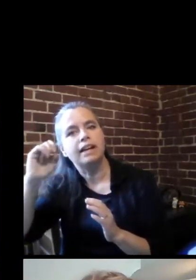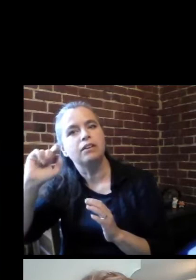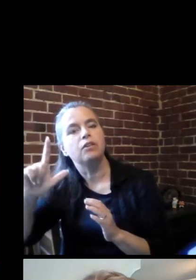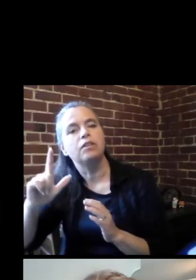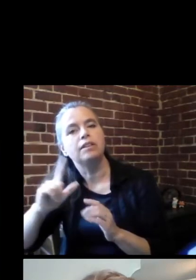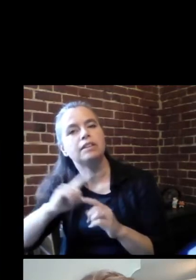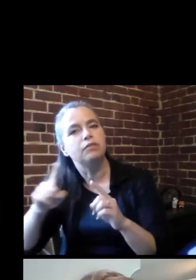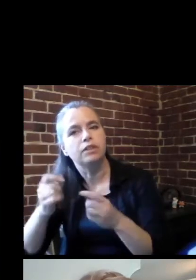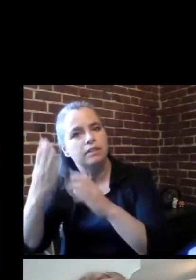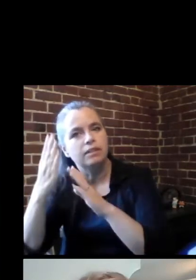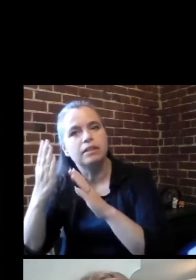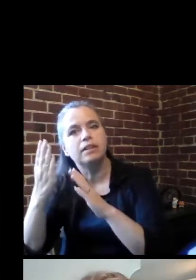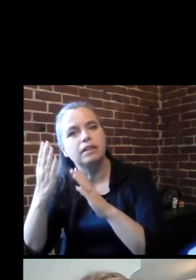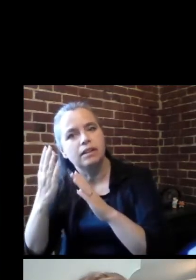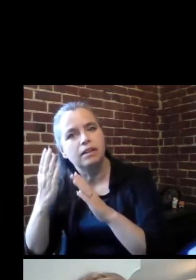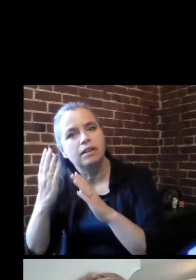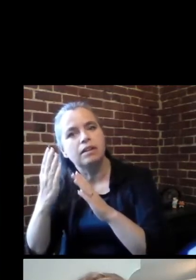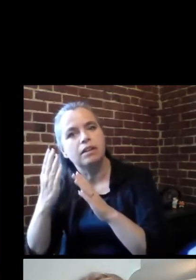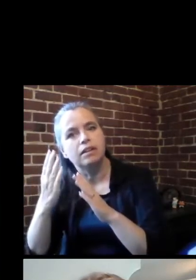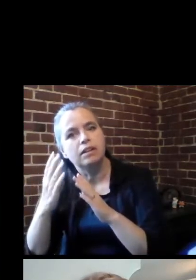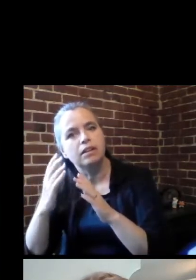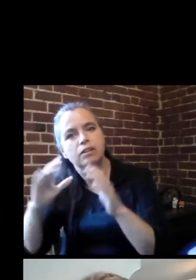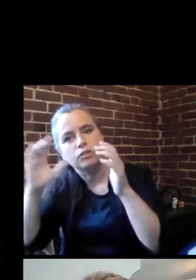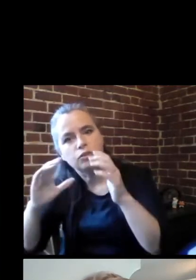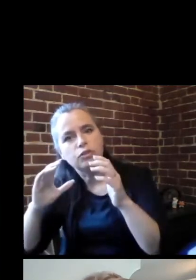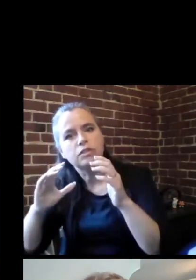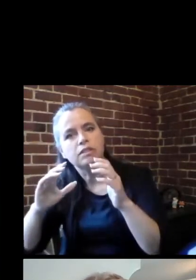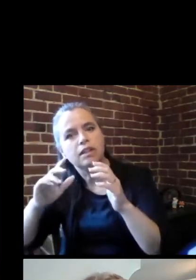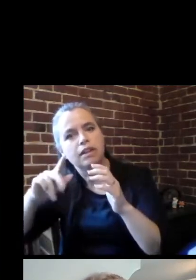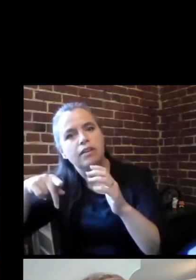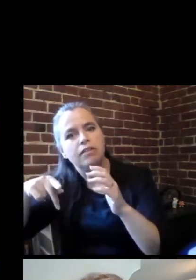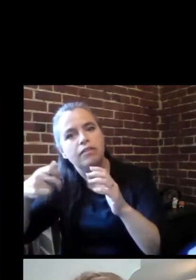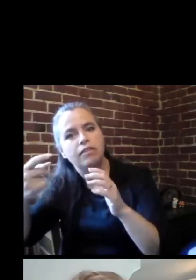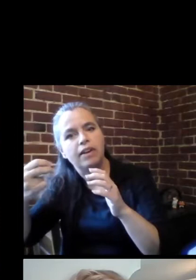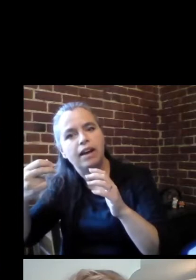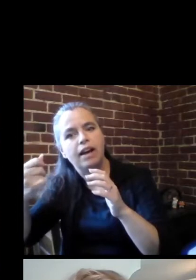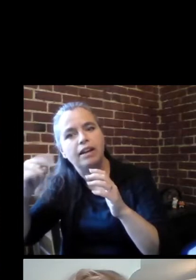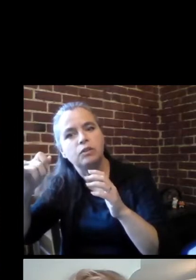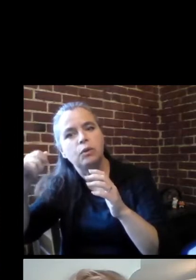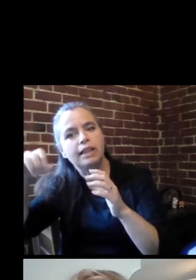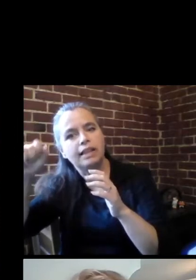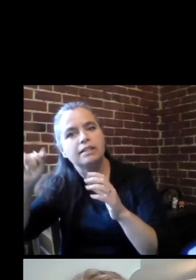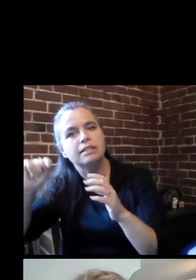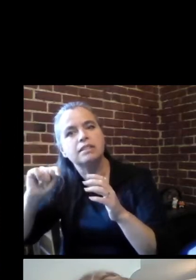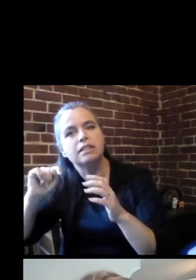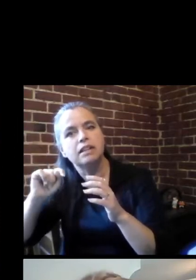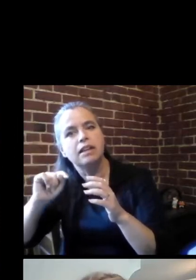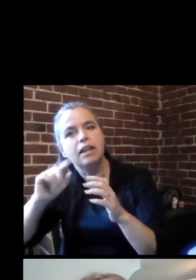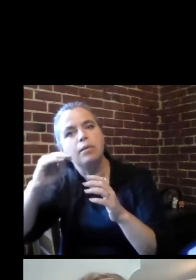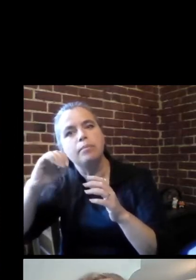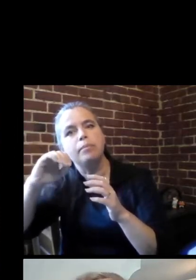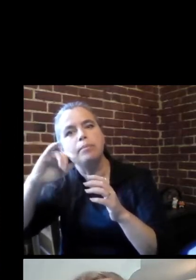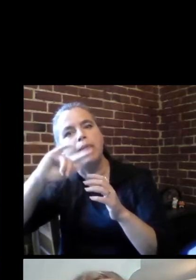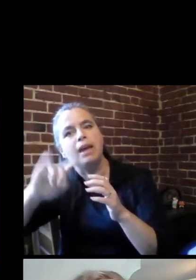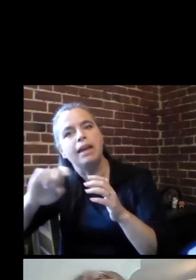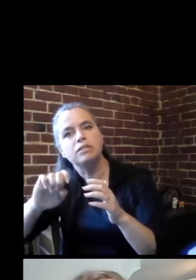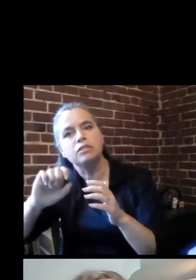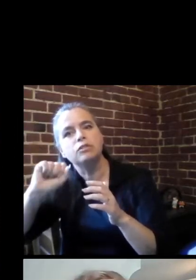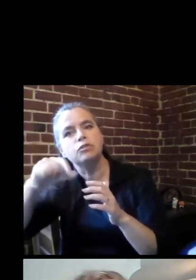These are some starches from I think maize, squash, and wild rice, actually, from my good friend and colleague Rebecca Albert.